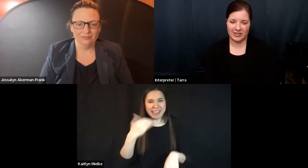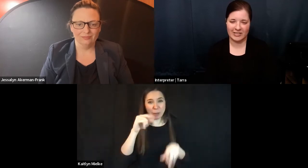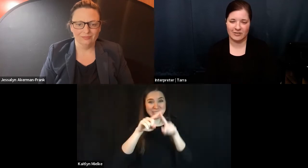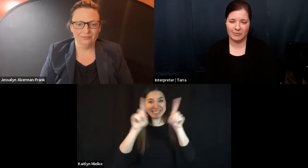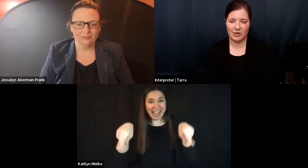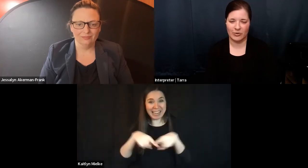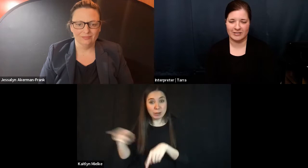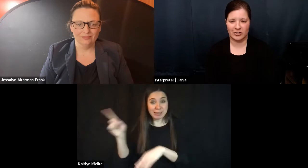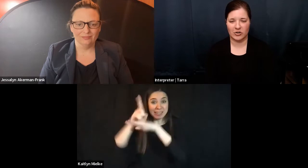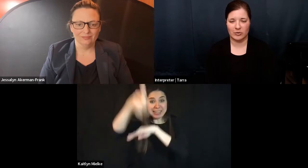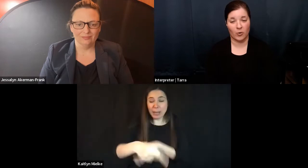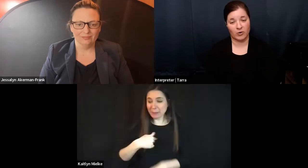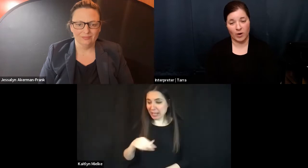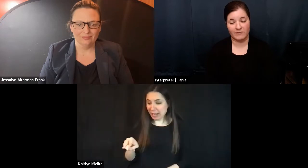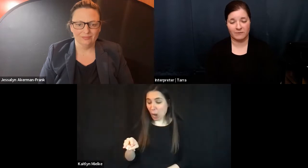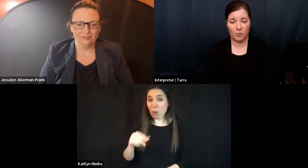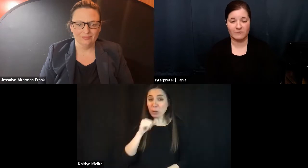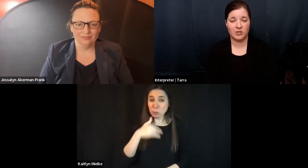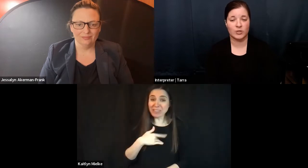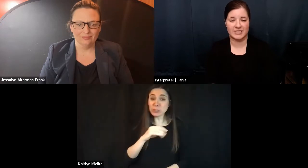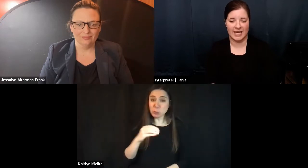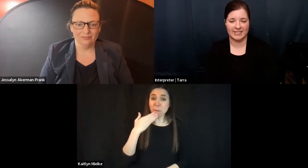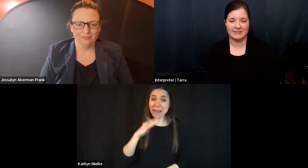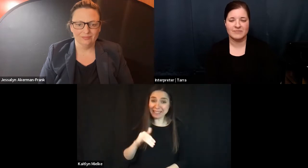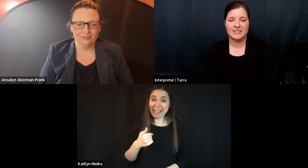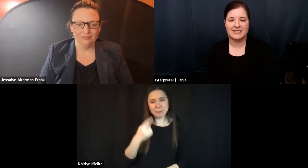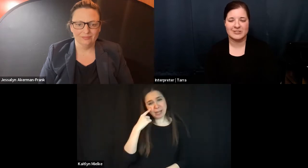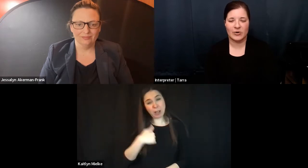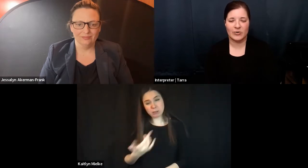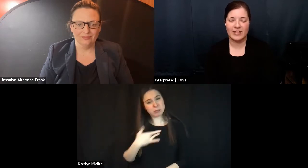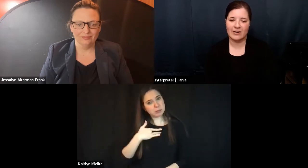And then they're the ones that trip over the curb.